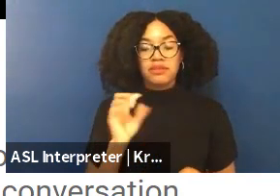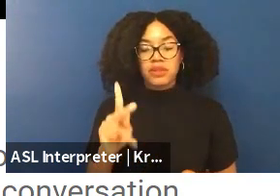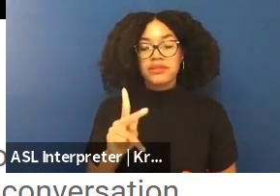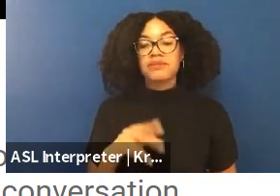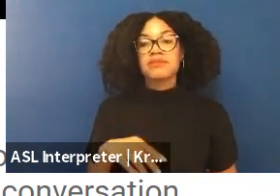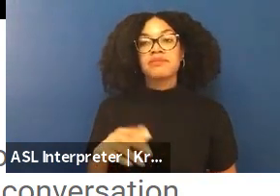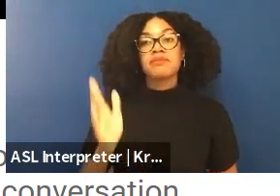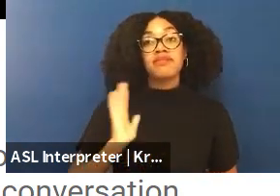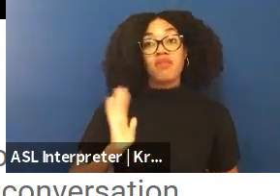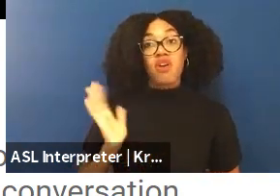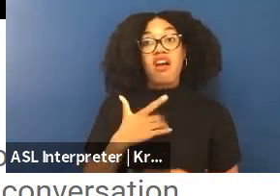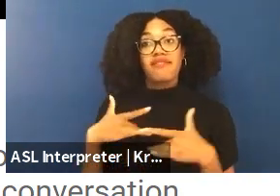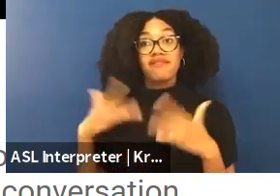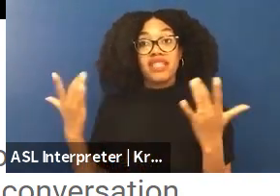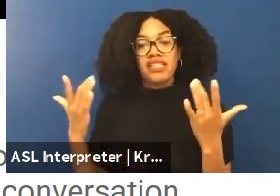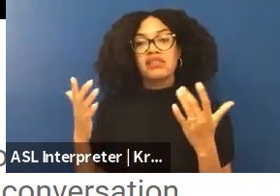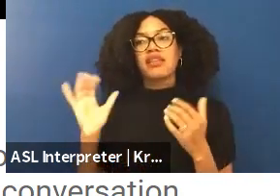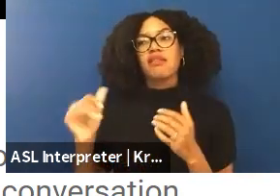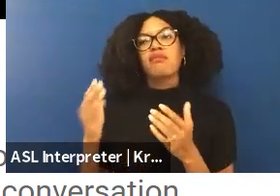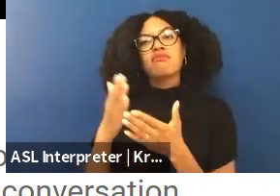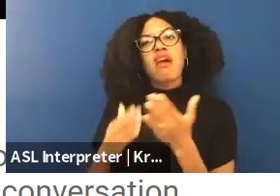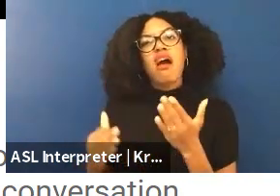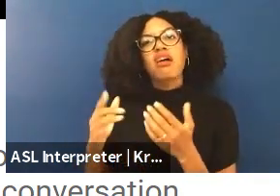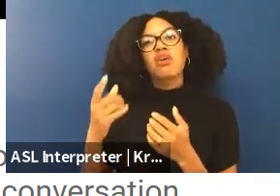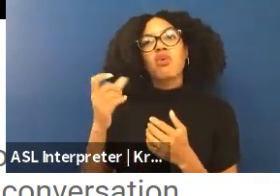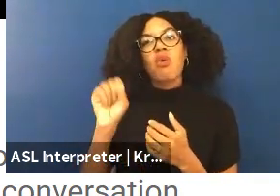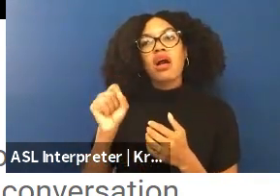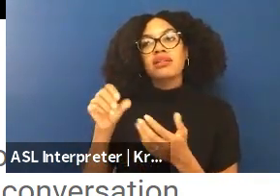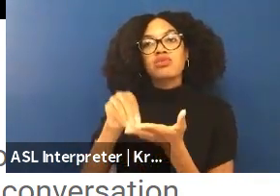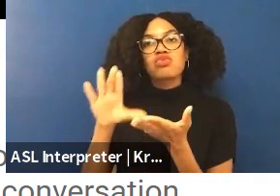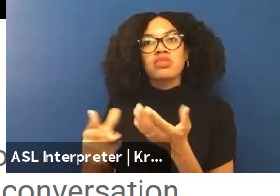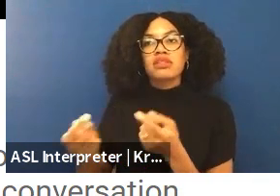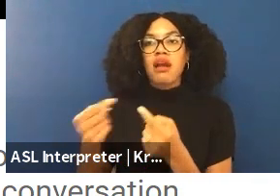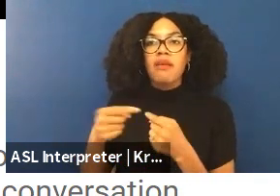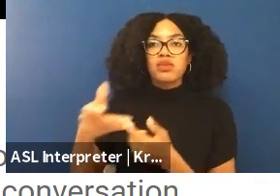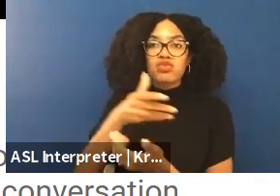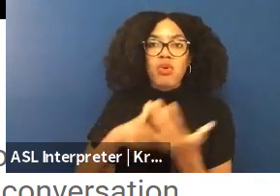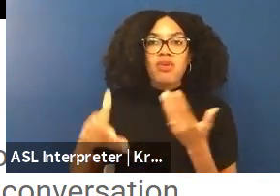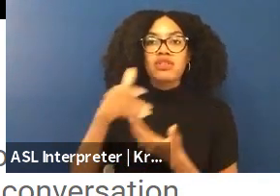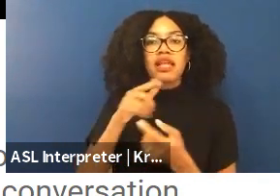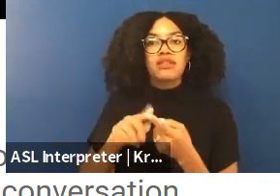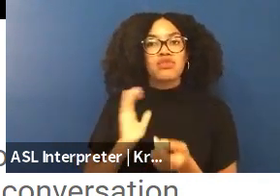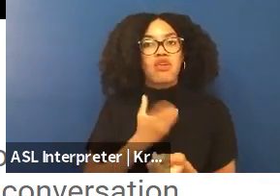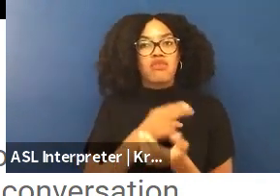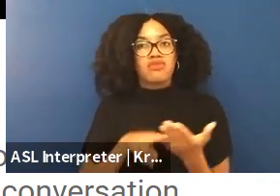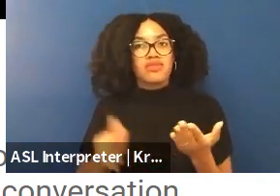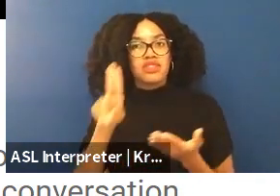the institution. We knew that was part of it. And we needed to introduce them to the writing center, and we needed to introduce them to resources and we needed to introduce them to each other.